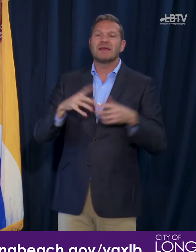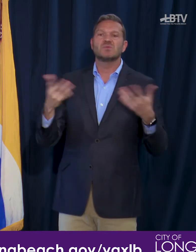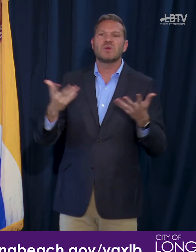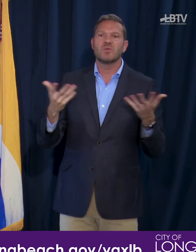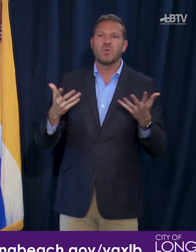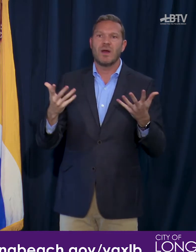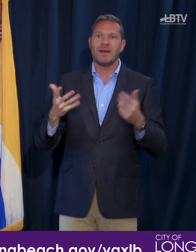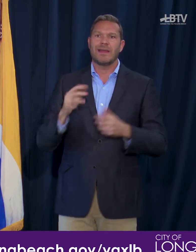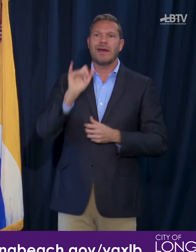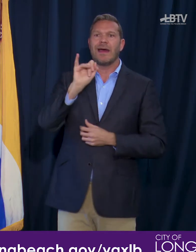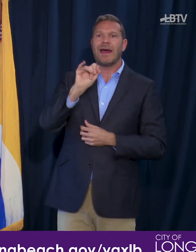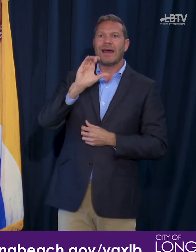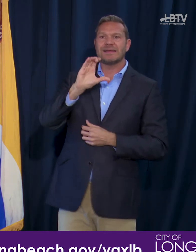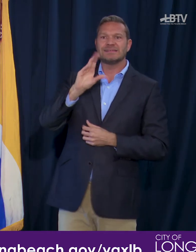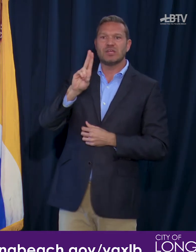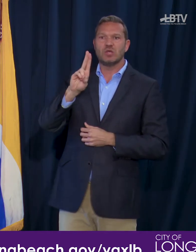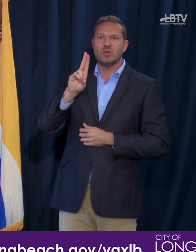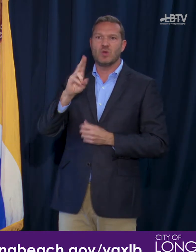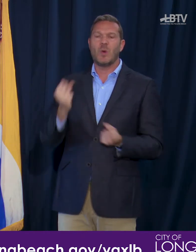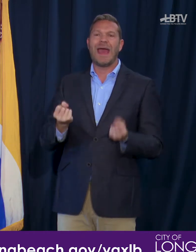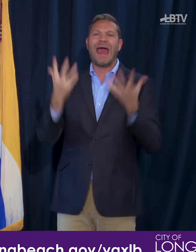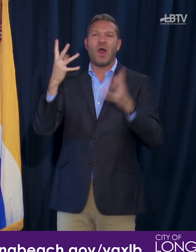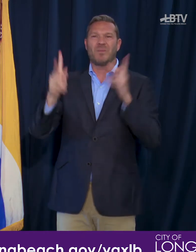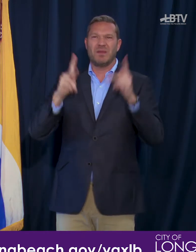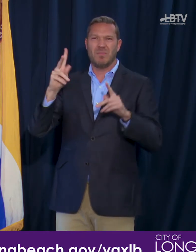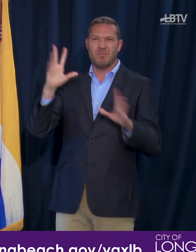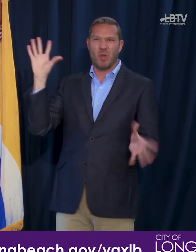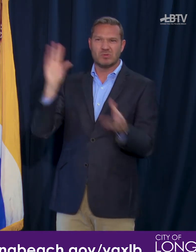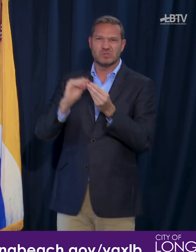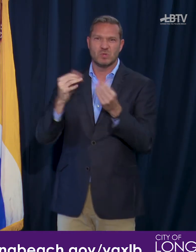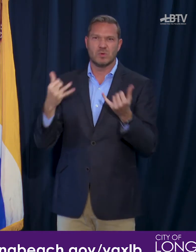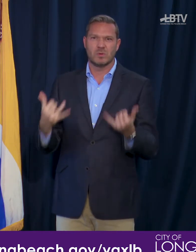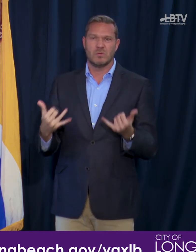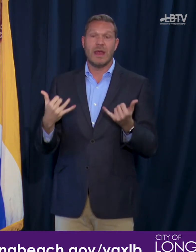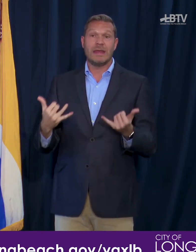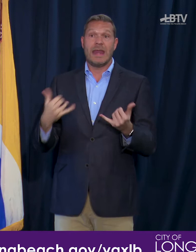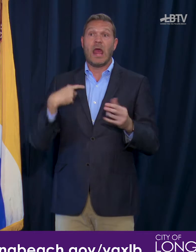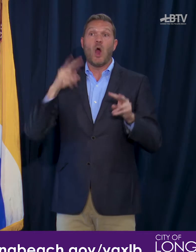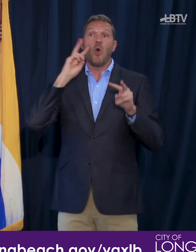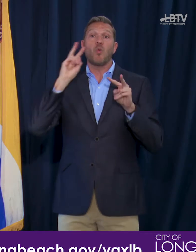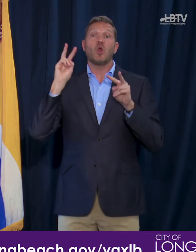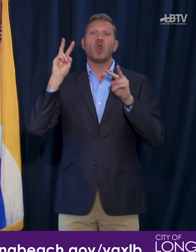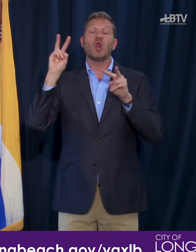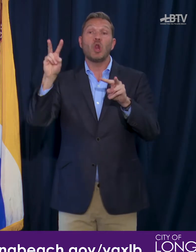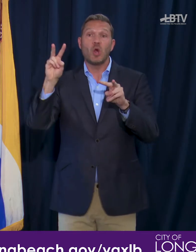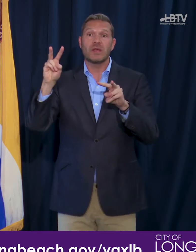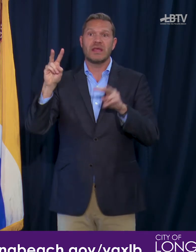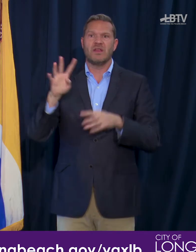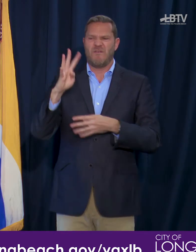four weeks out right now with the anticipation that we'll have more than 15 percent of ICU